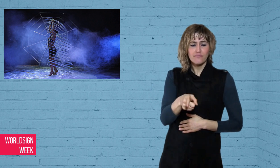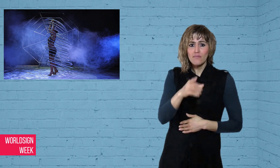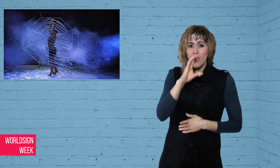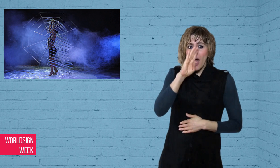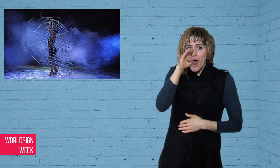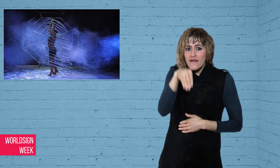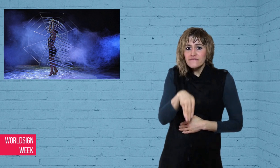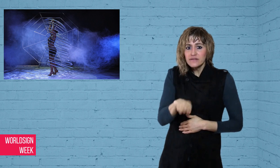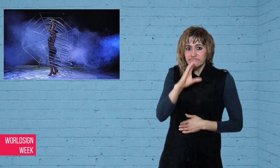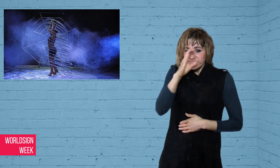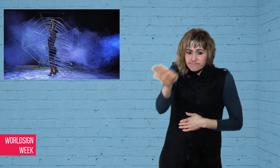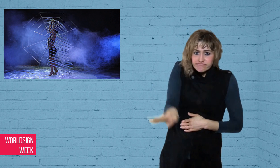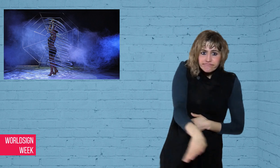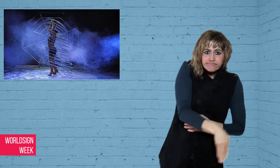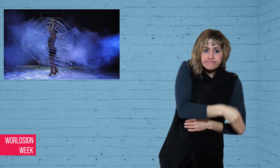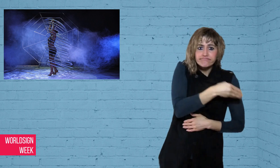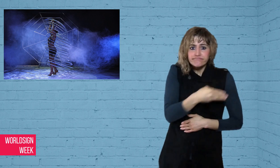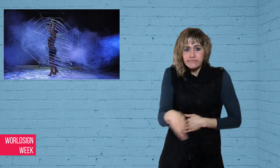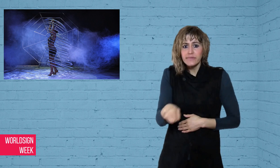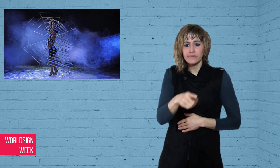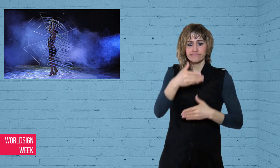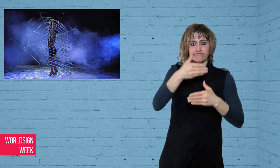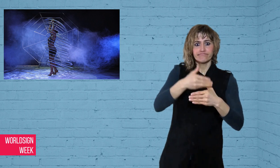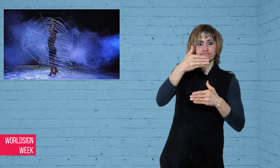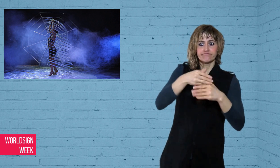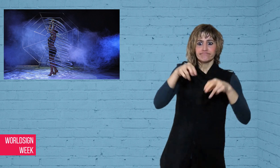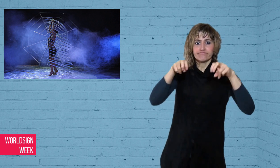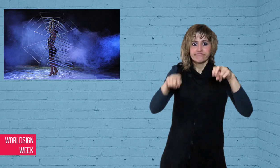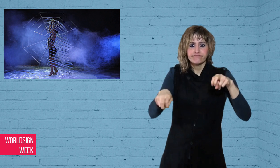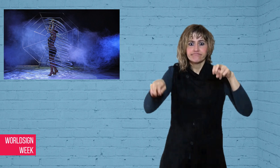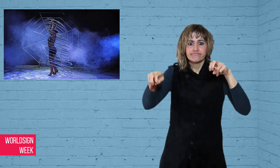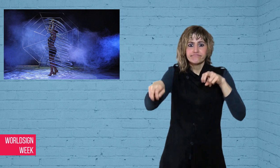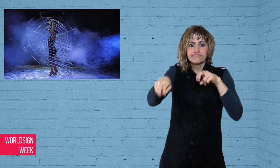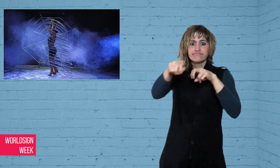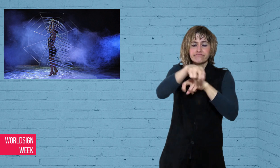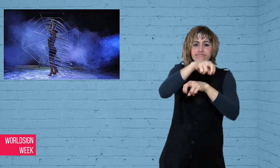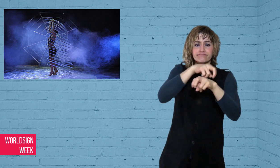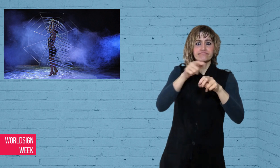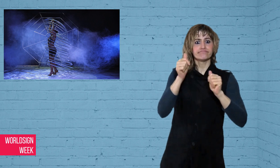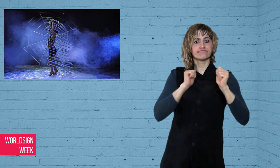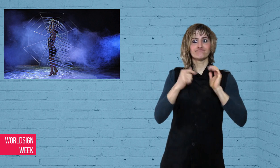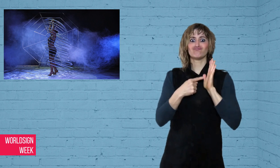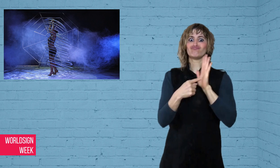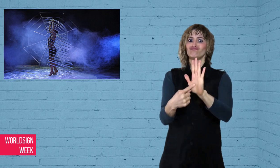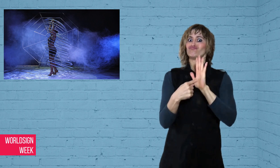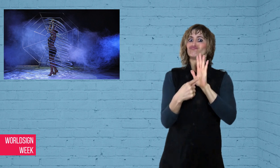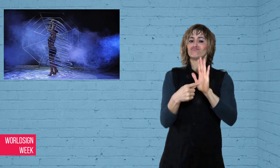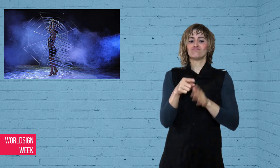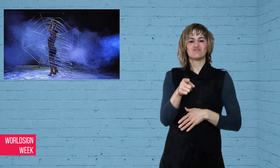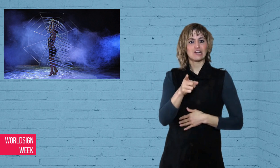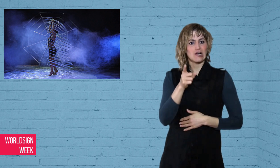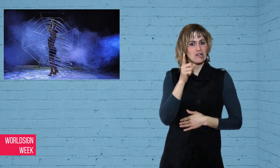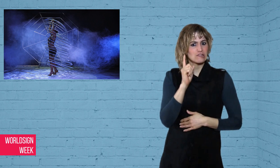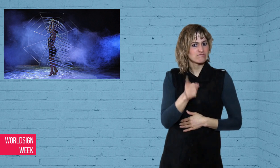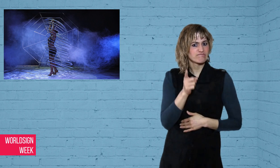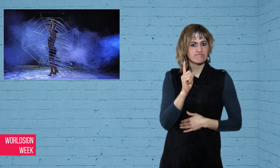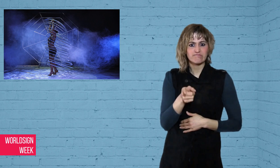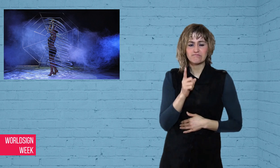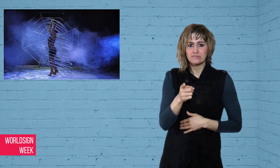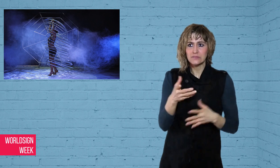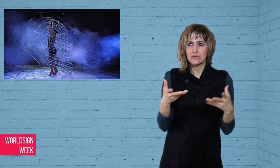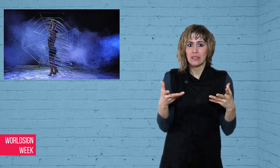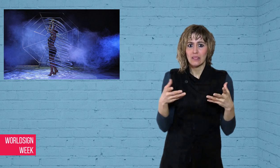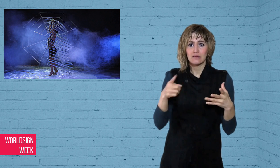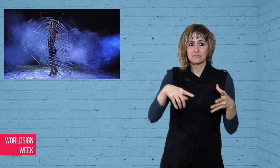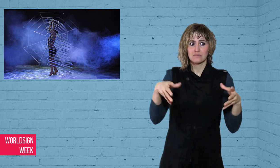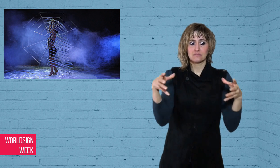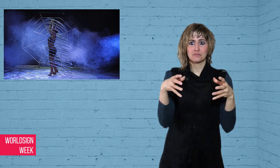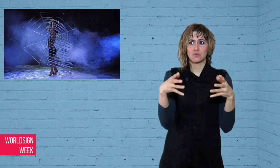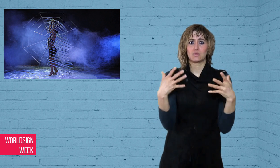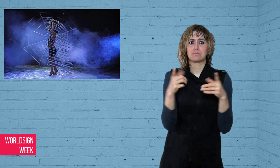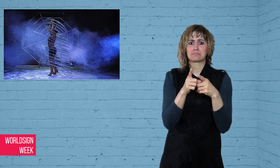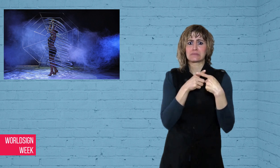the use of elephants in their shows.